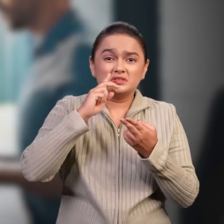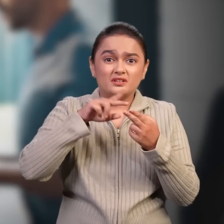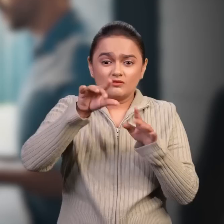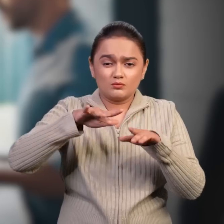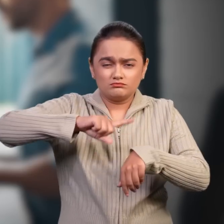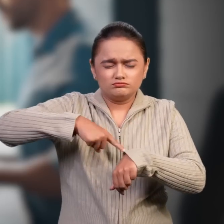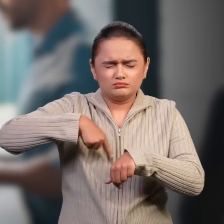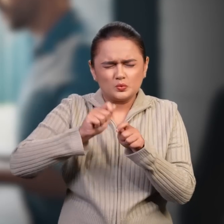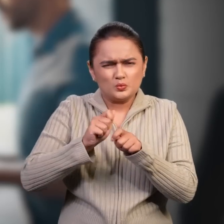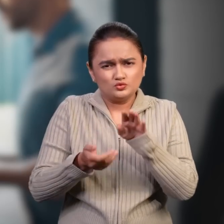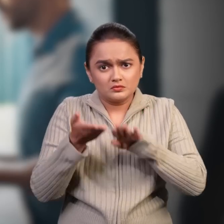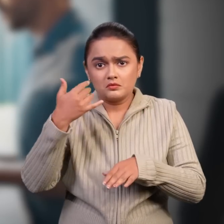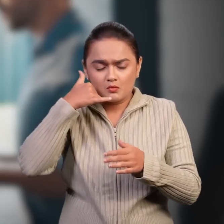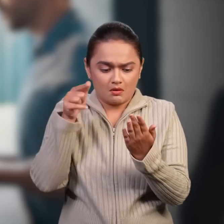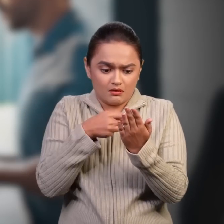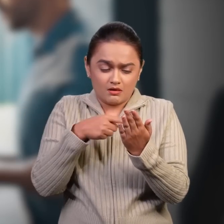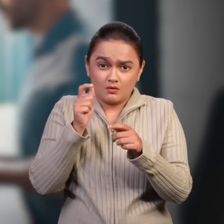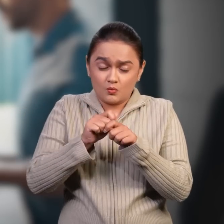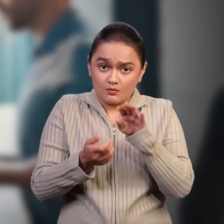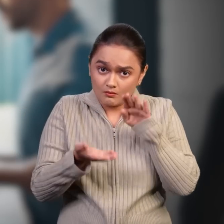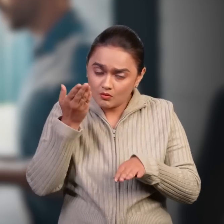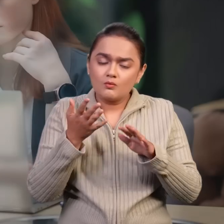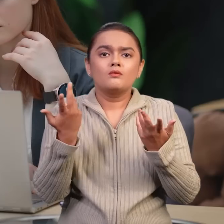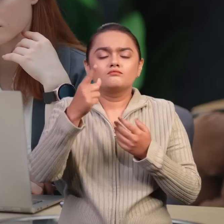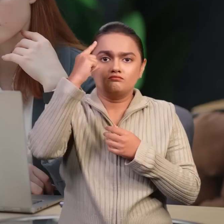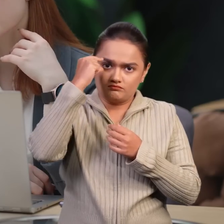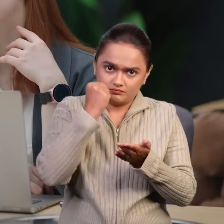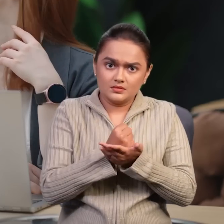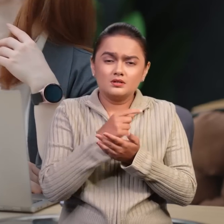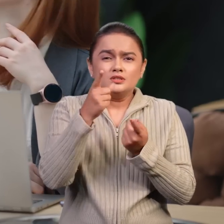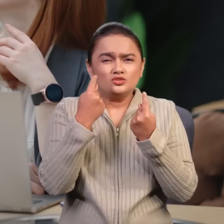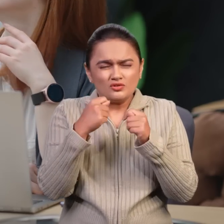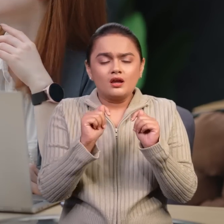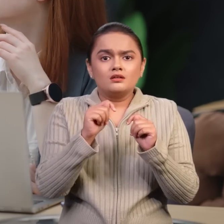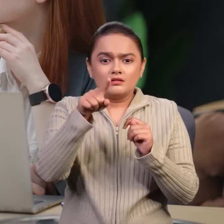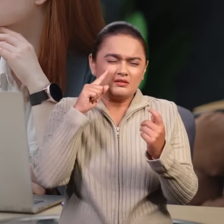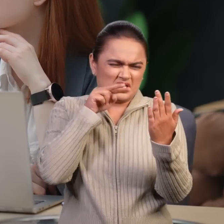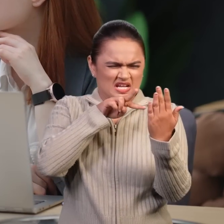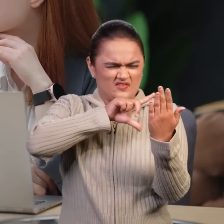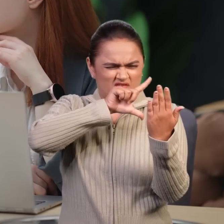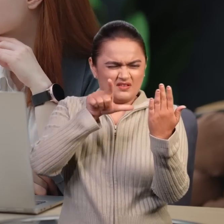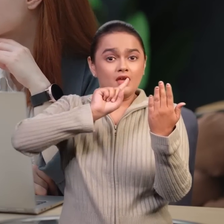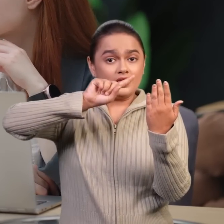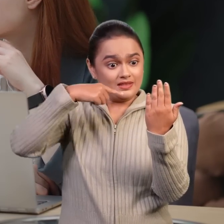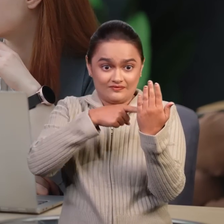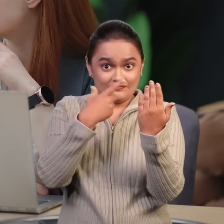If you have extended computer or mobile usage, try and concentrate on a distant object.